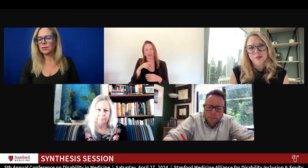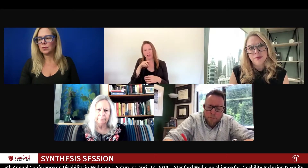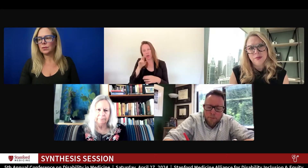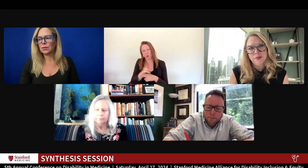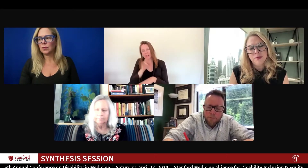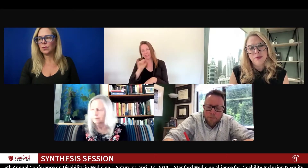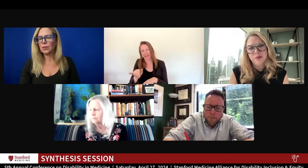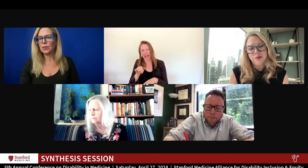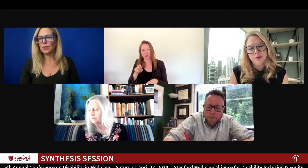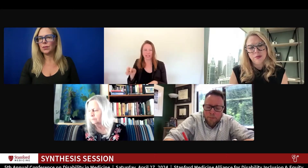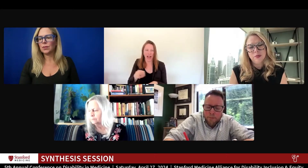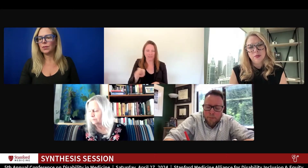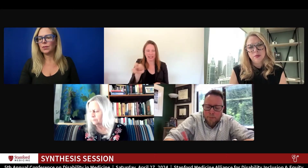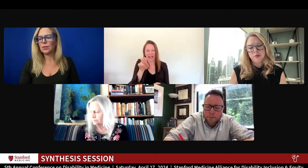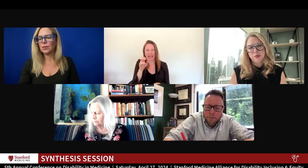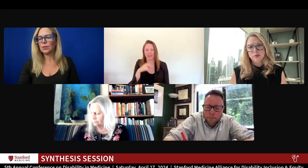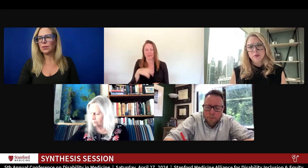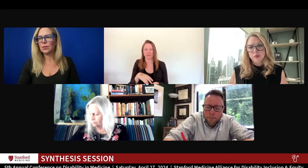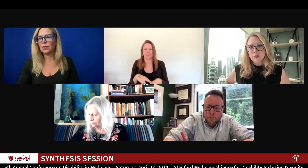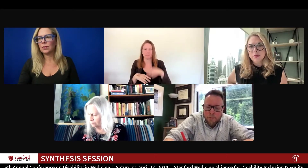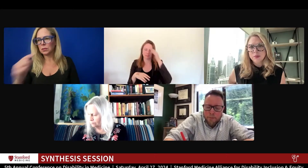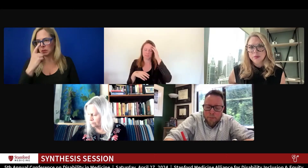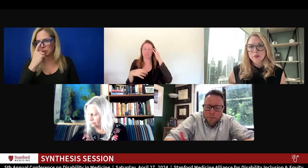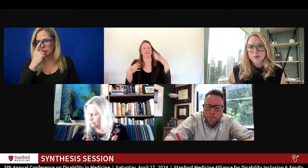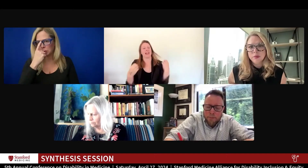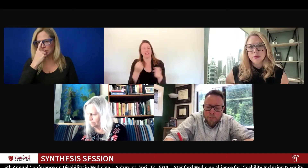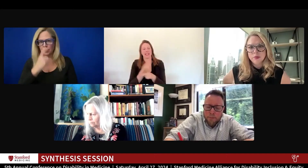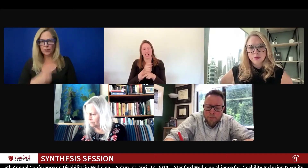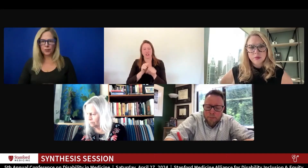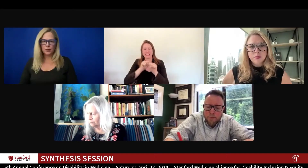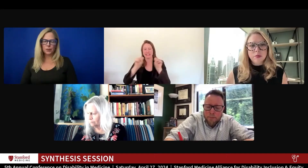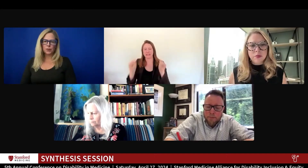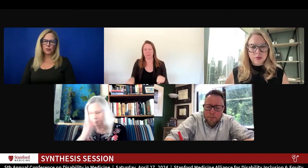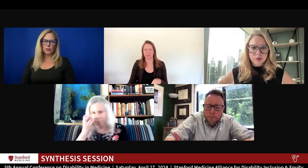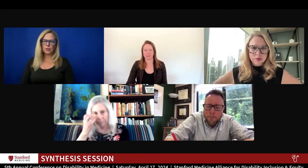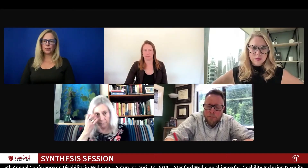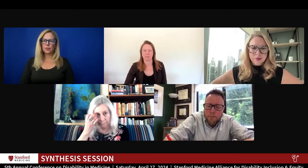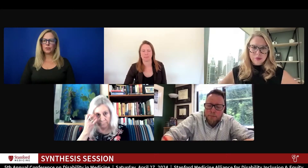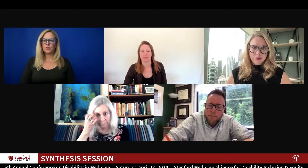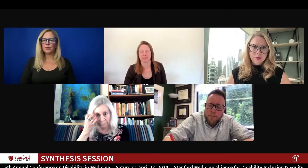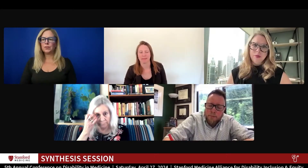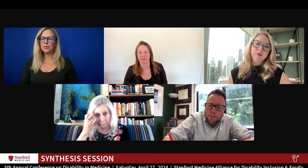health care, as was just mentioned, about using that in order to navigate these spaces in the